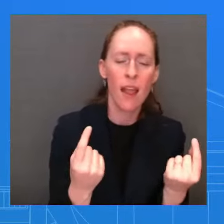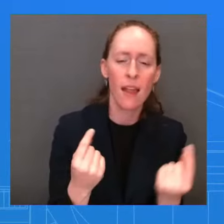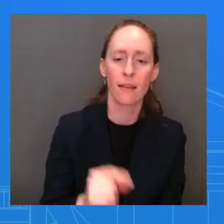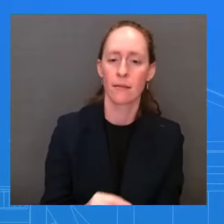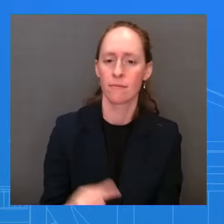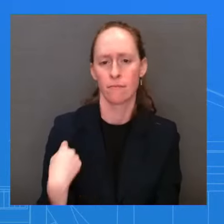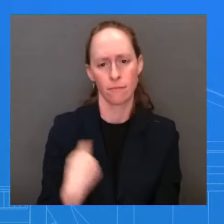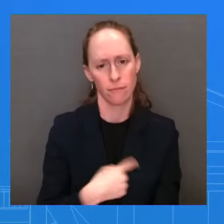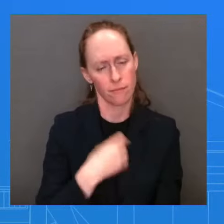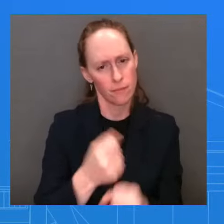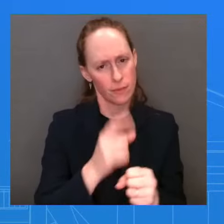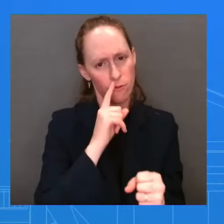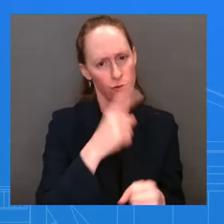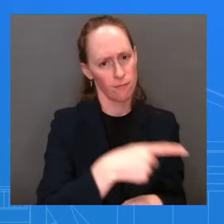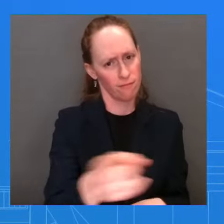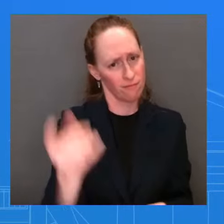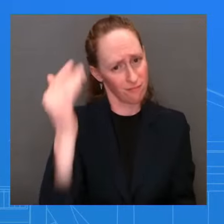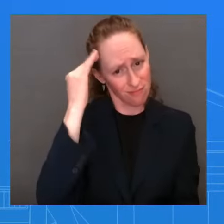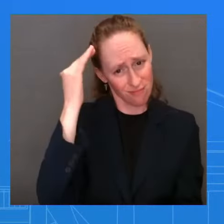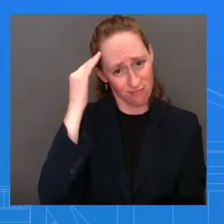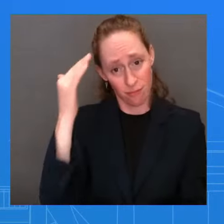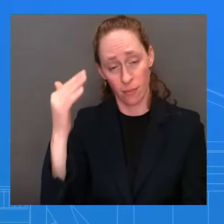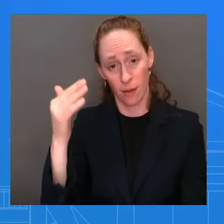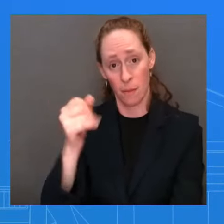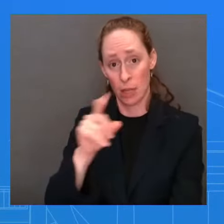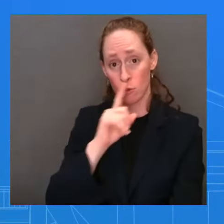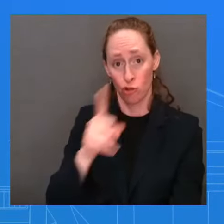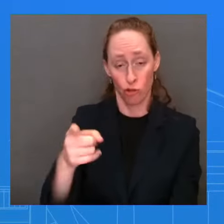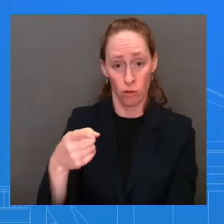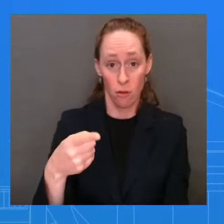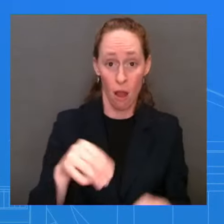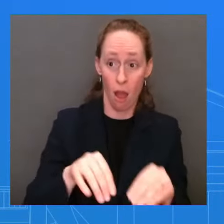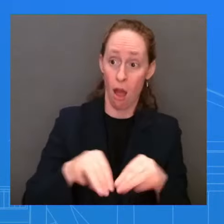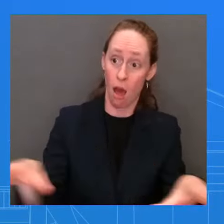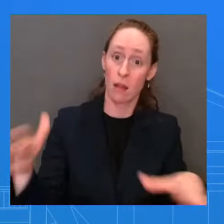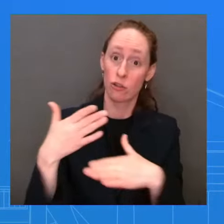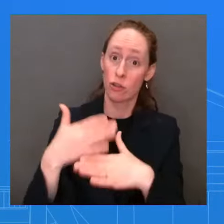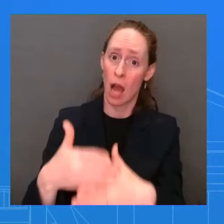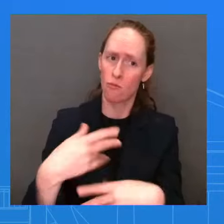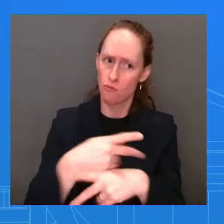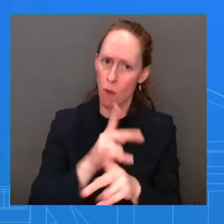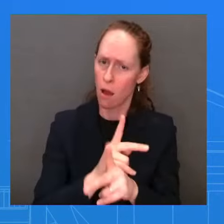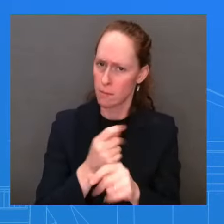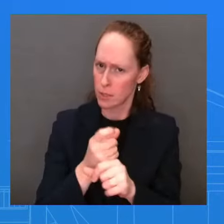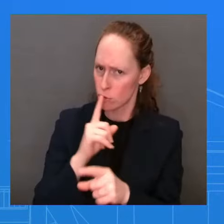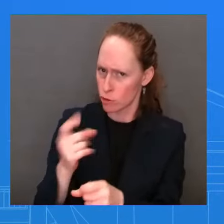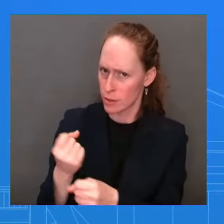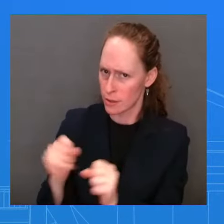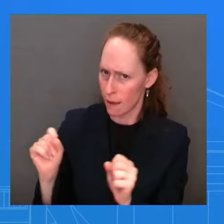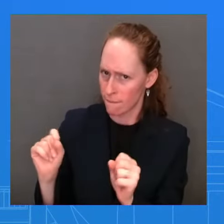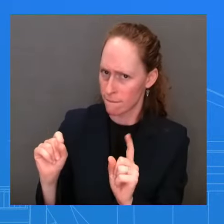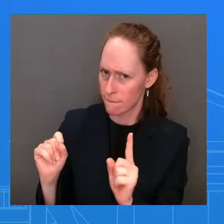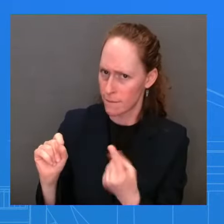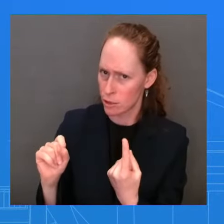As it relates to this specific video, the AI video, and asking us if we will do the same or how we -- how we see this video, I just don't have anything to share at this time.